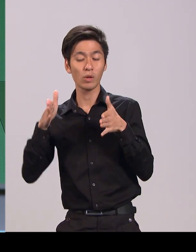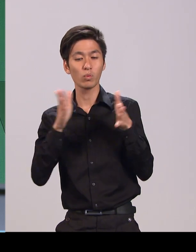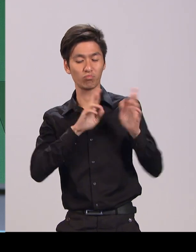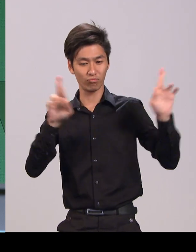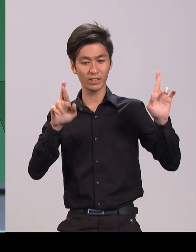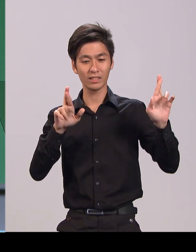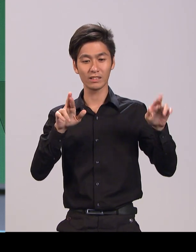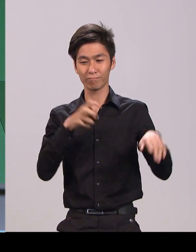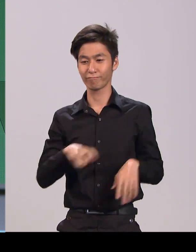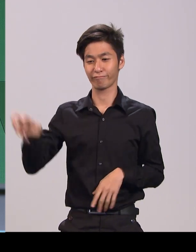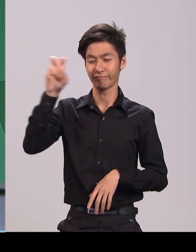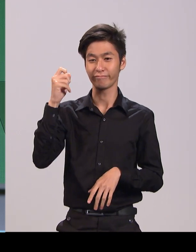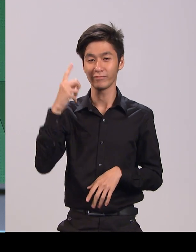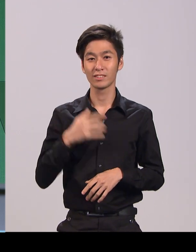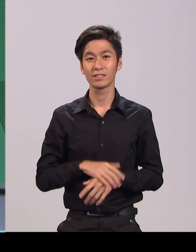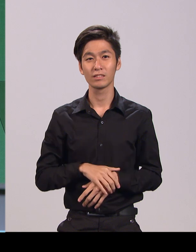岁月不留人 - You cannot wait.